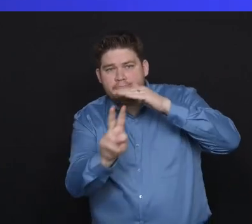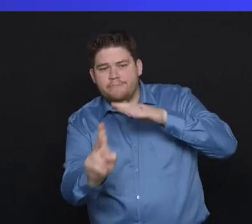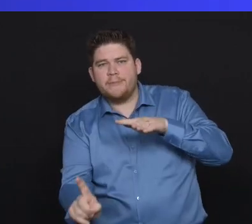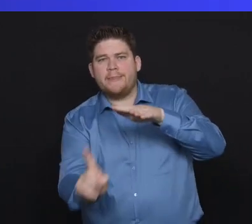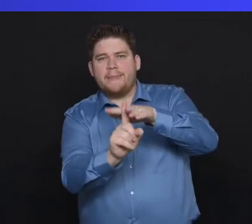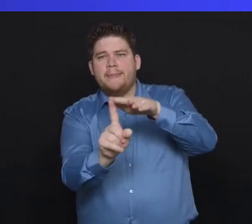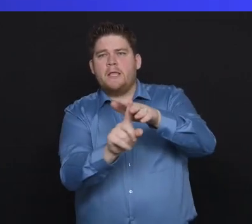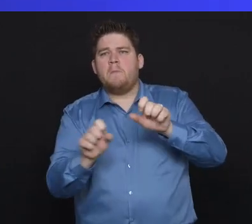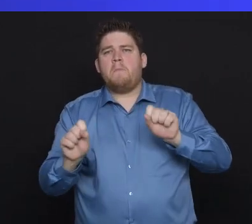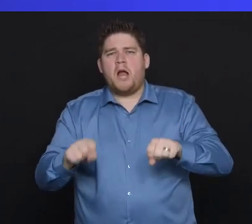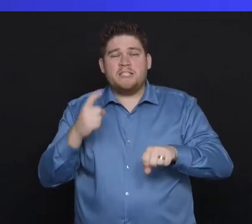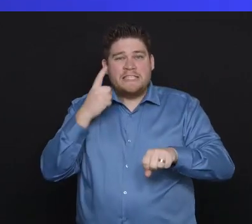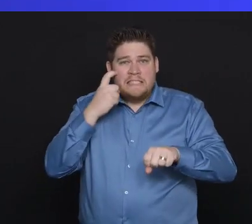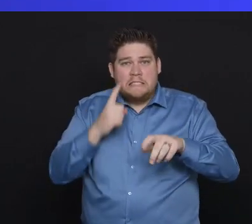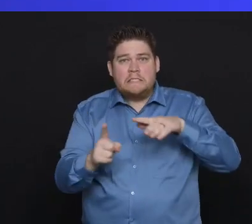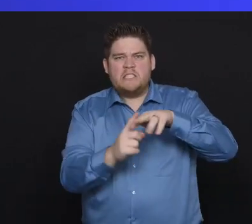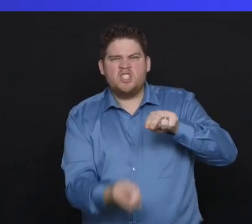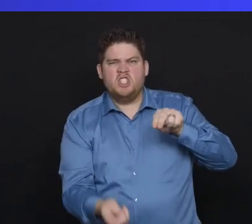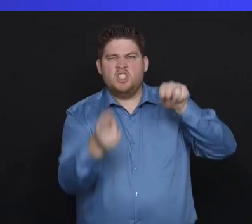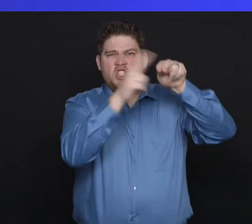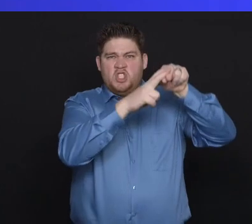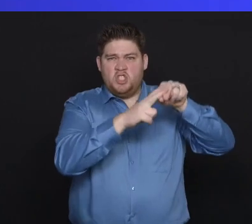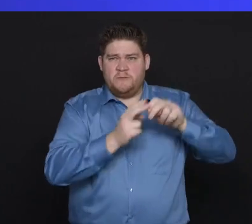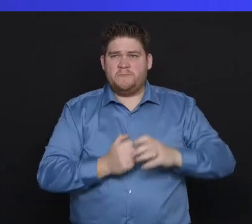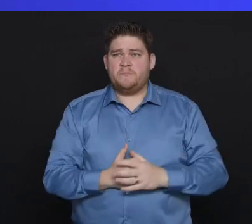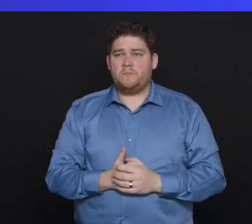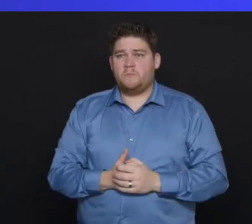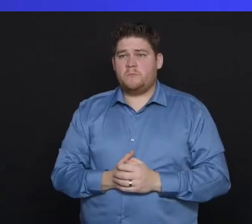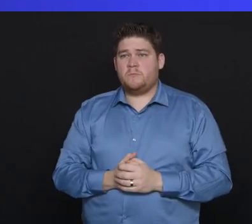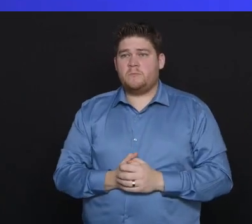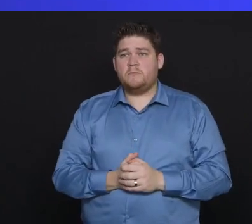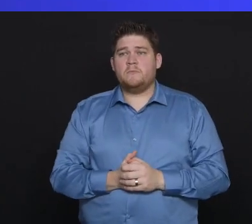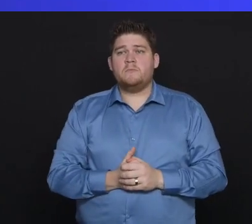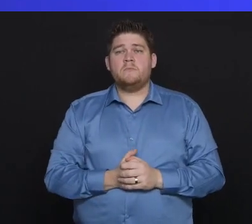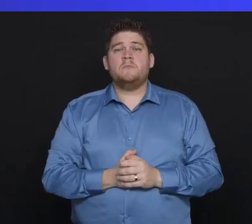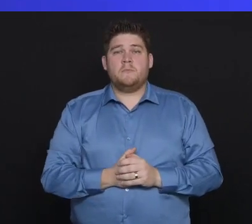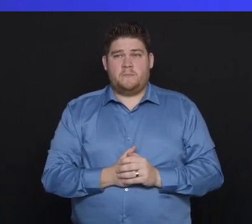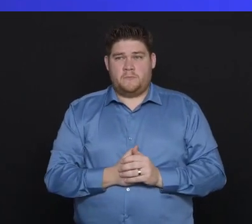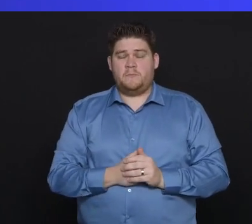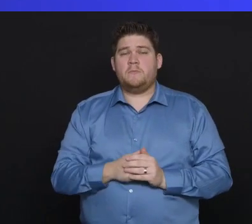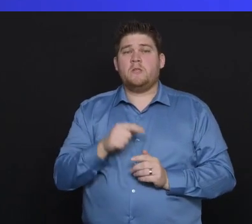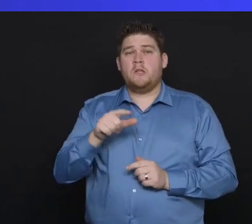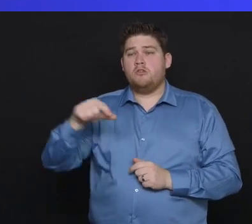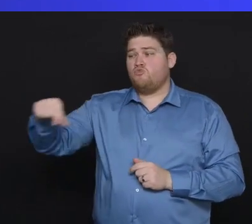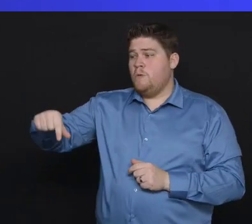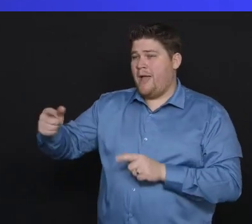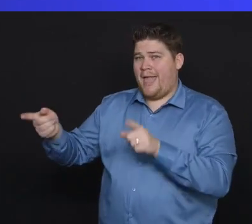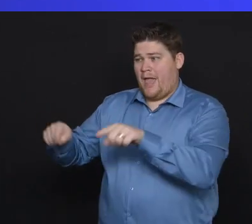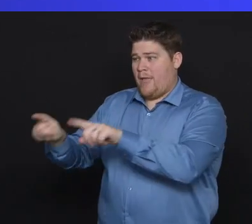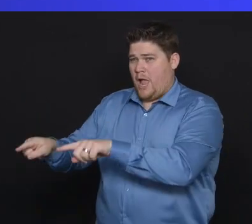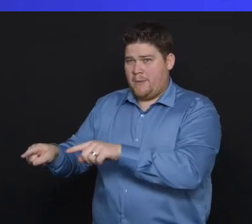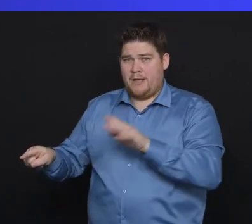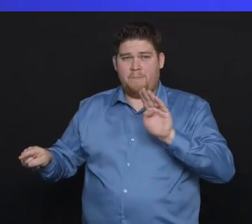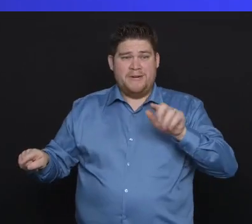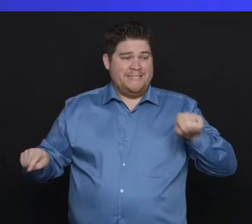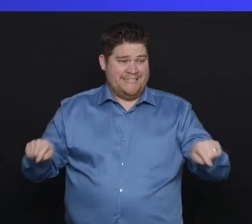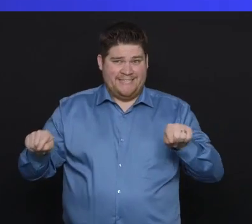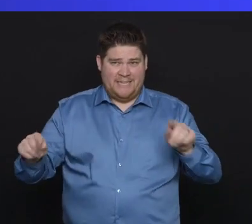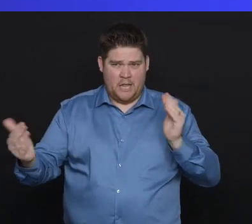expect. How far would you expect that number to rise? We have been reporting all of our cases. It was similar to what